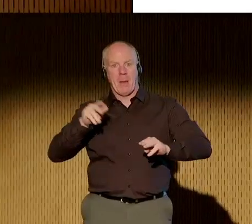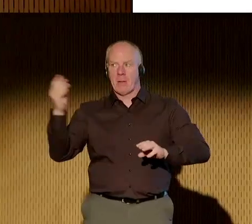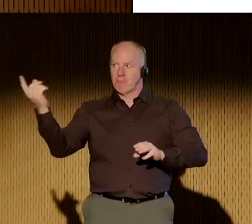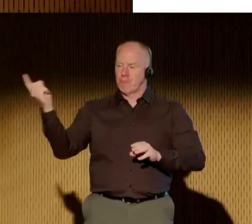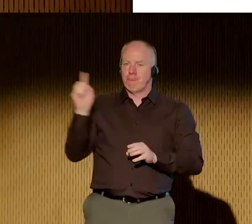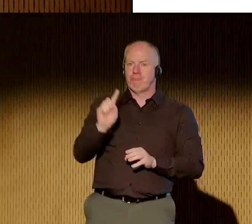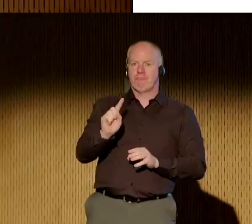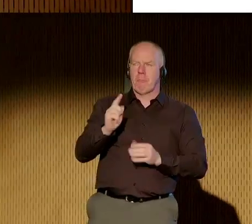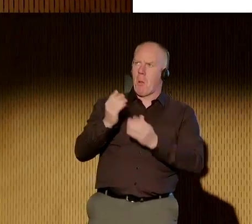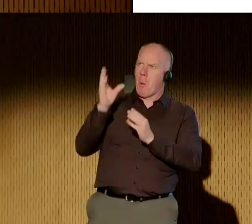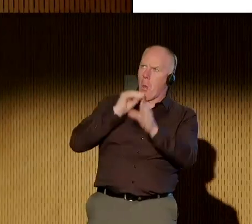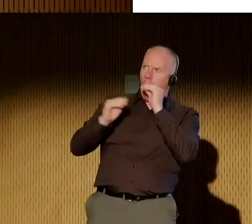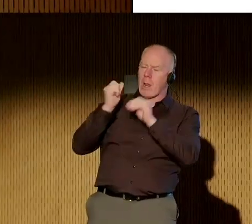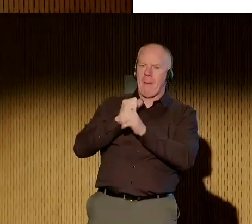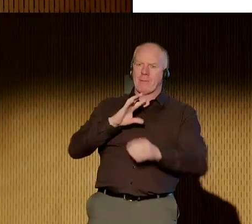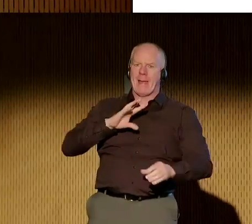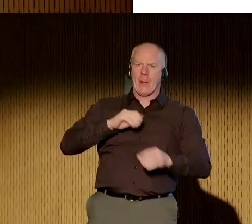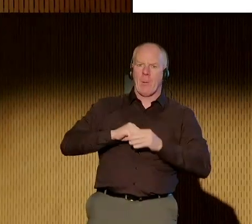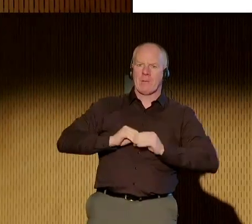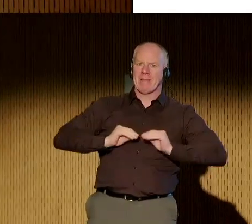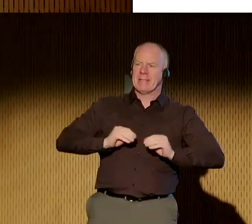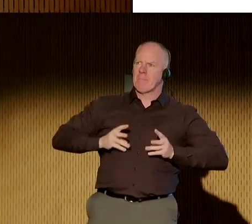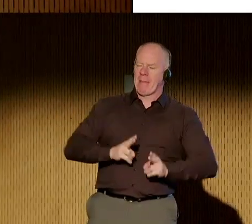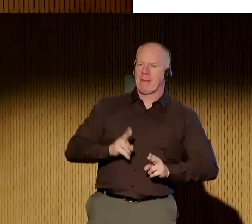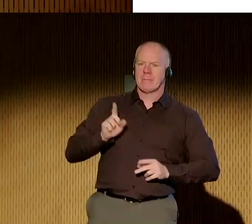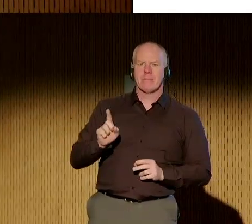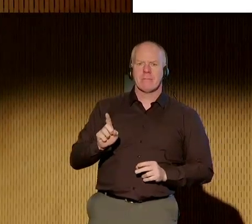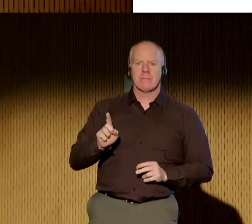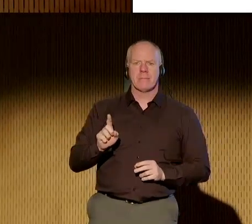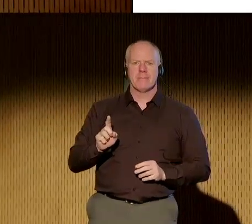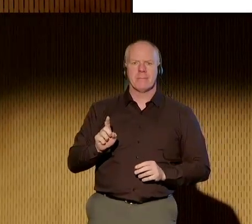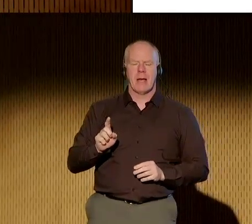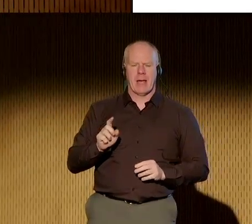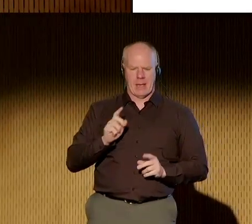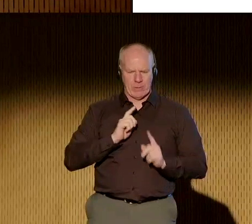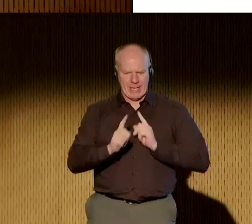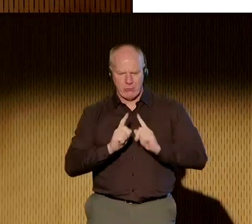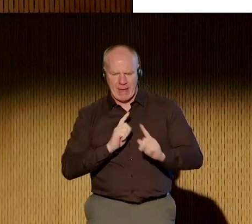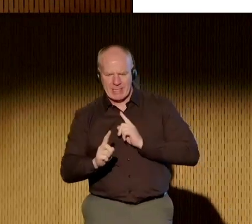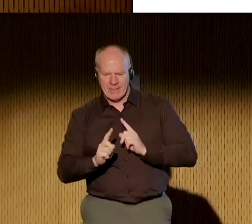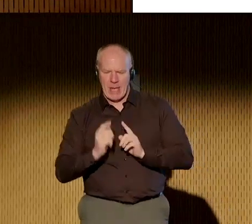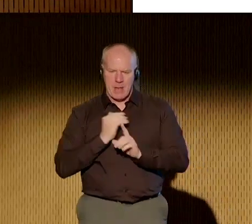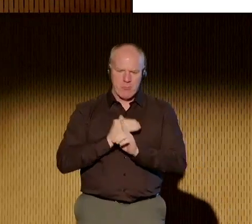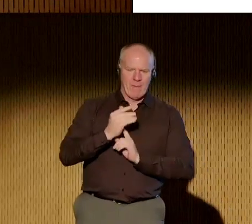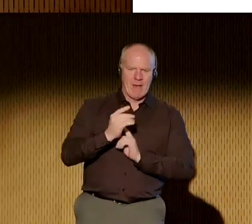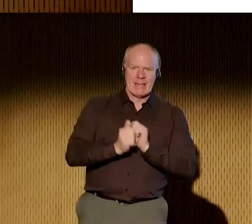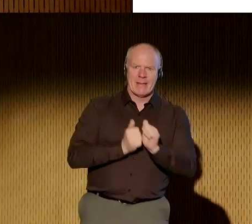learn about inclusive teaching and interact in hands-on activities to analyze classrooms